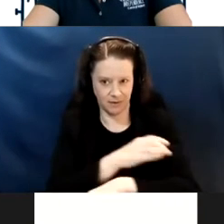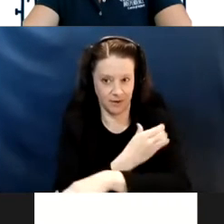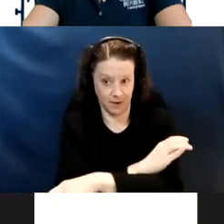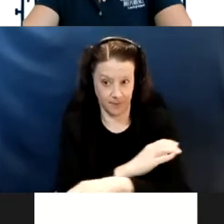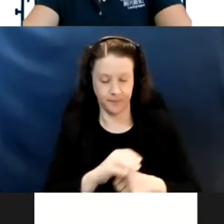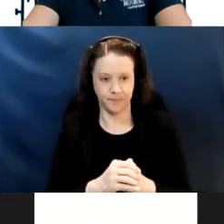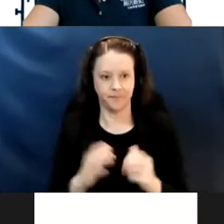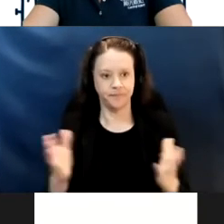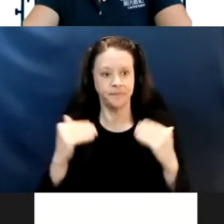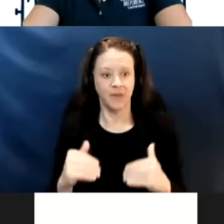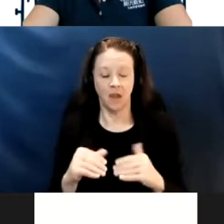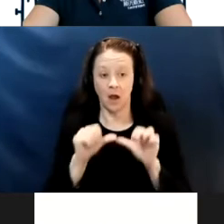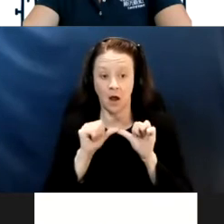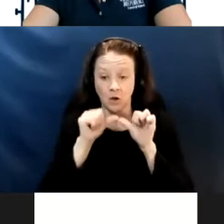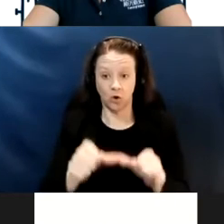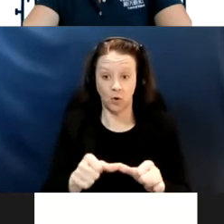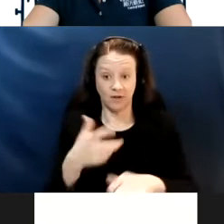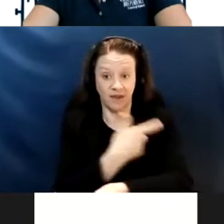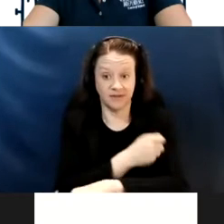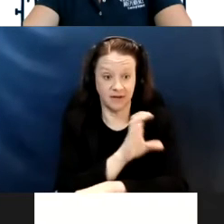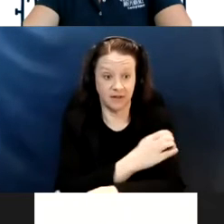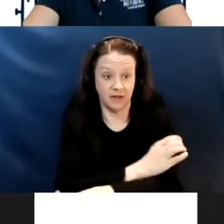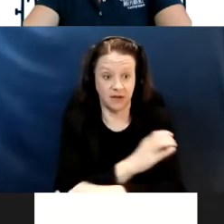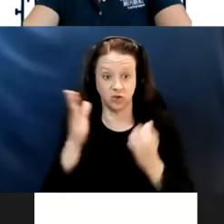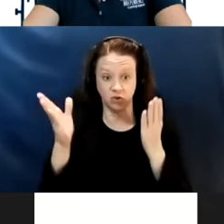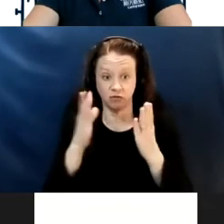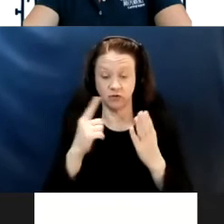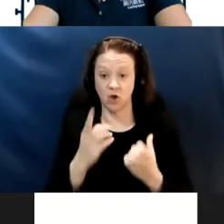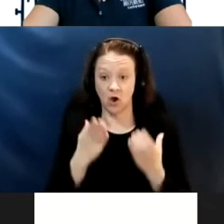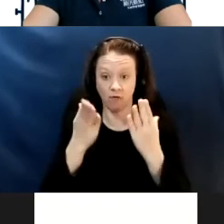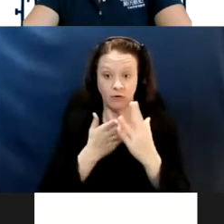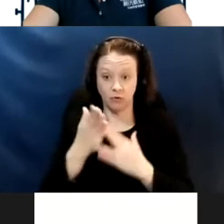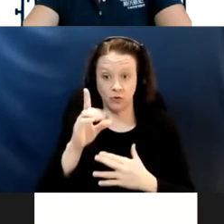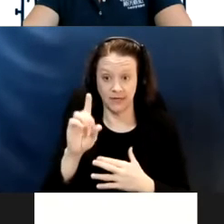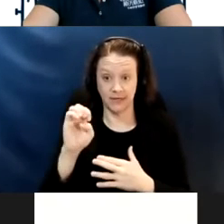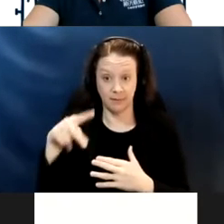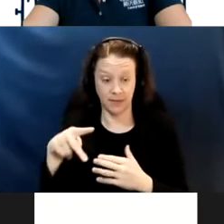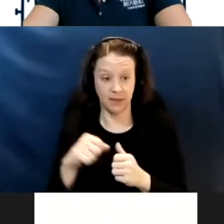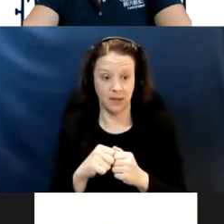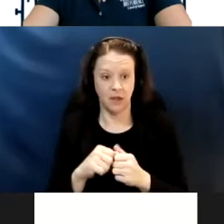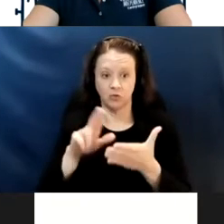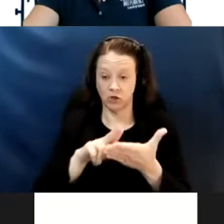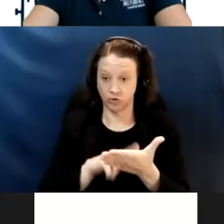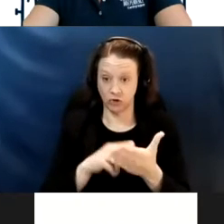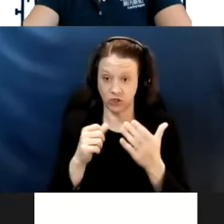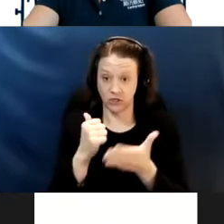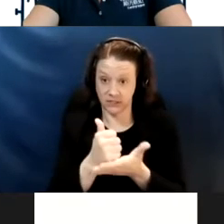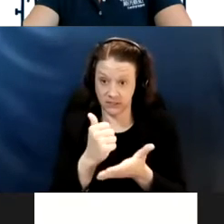[Michael] Ongoing vaccine clinic services offered through DEP. Registration assistance if needed.